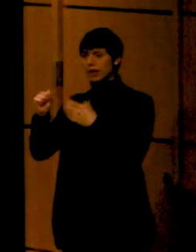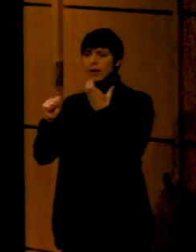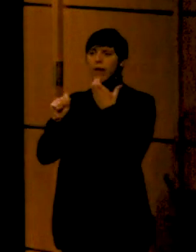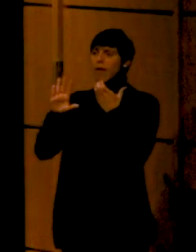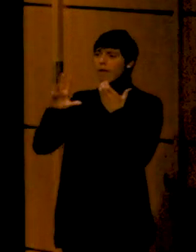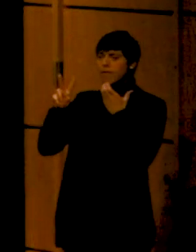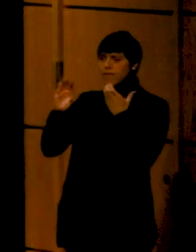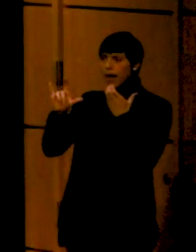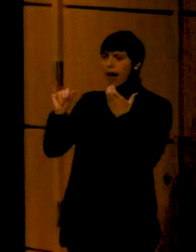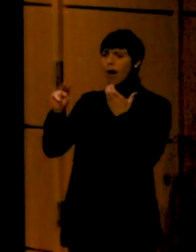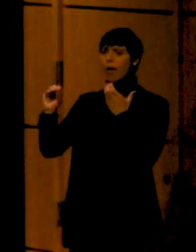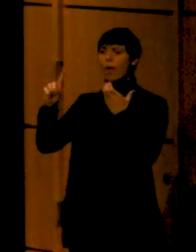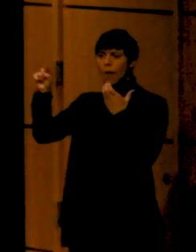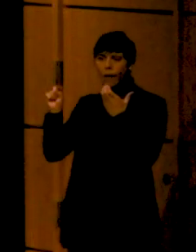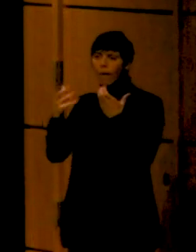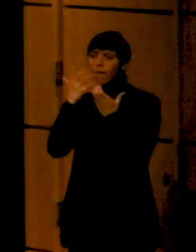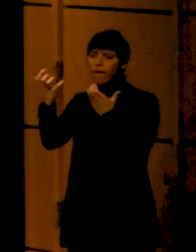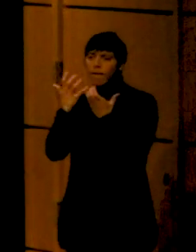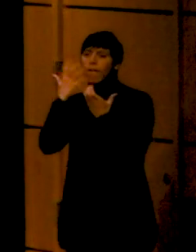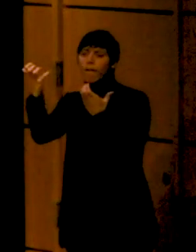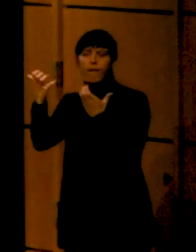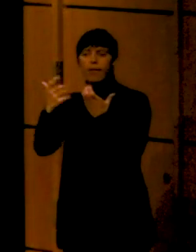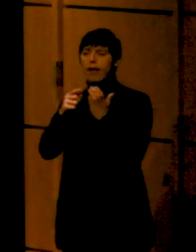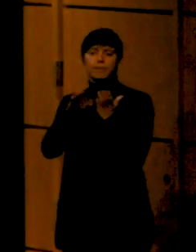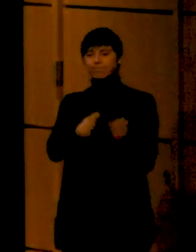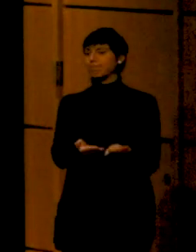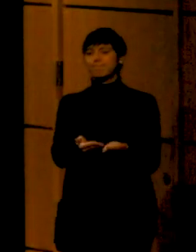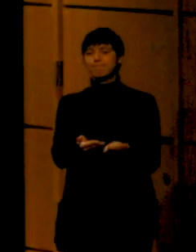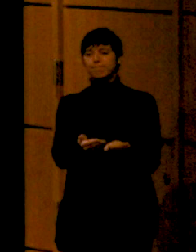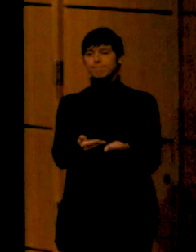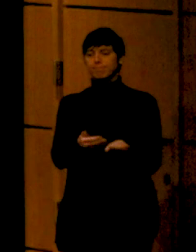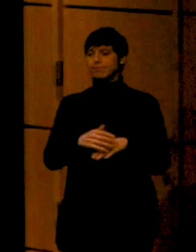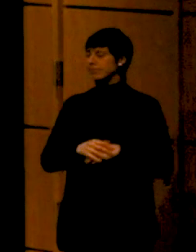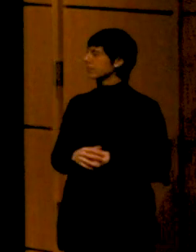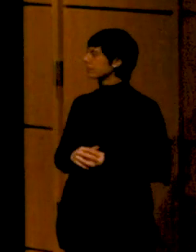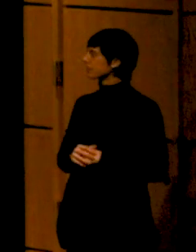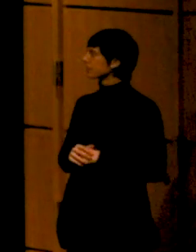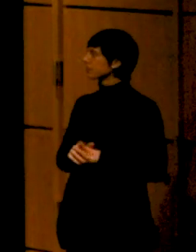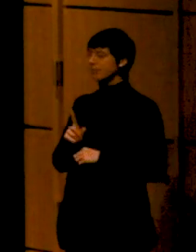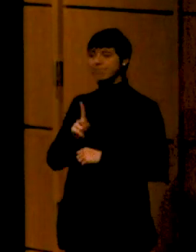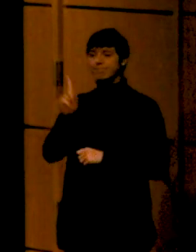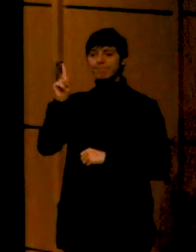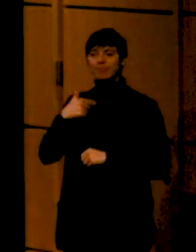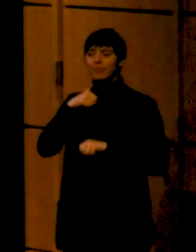Now, I'm going to show you something that I couldn't find.